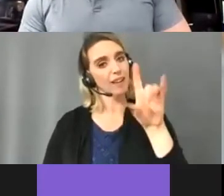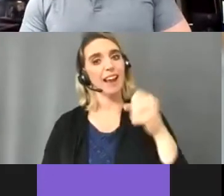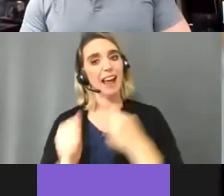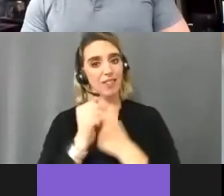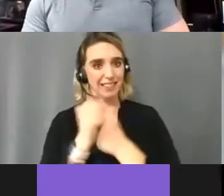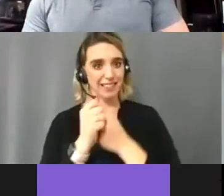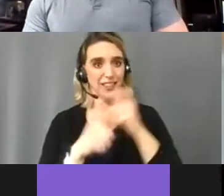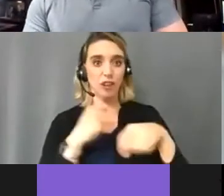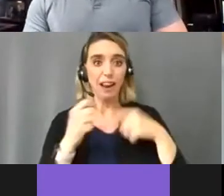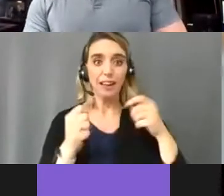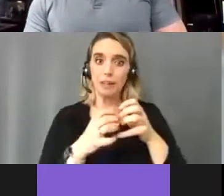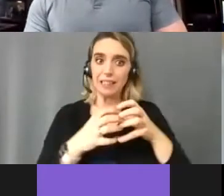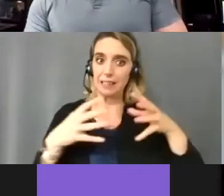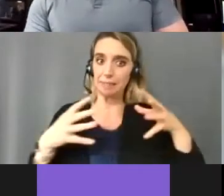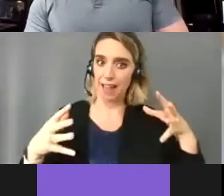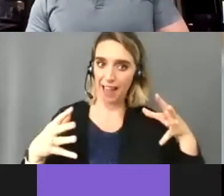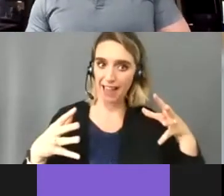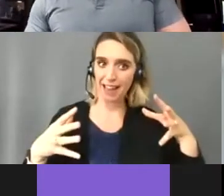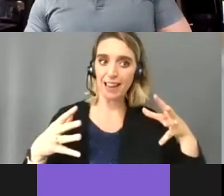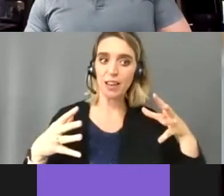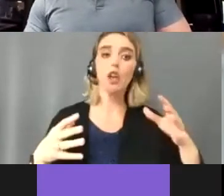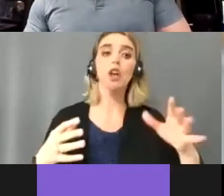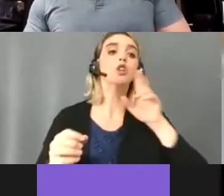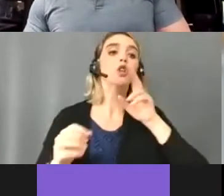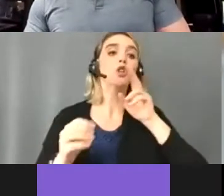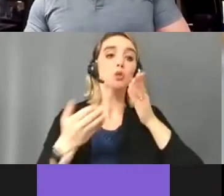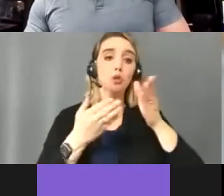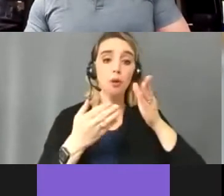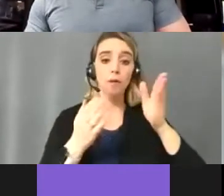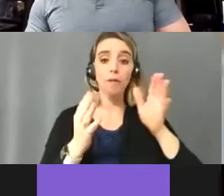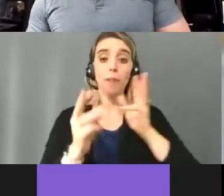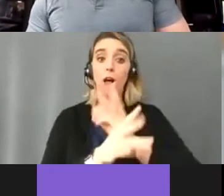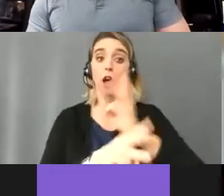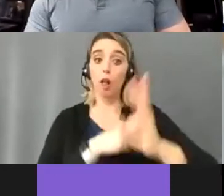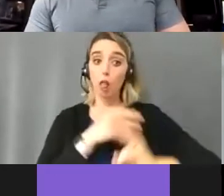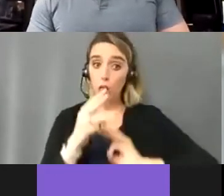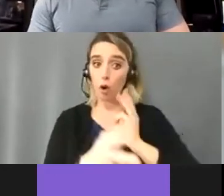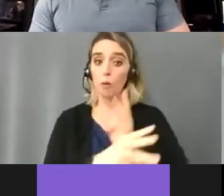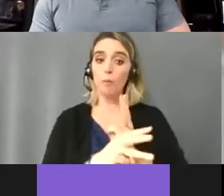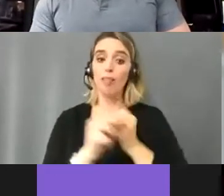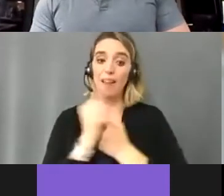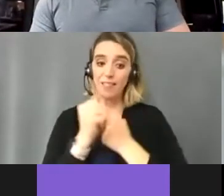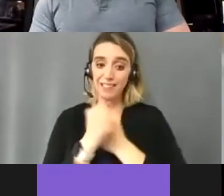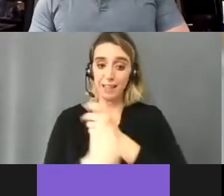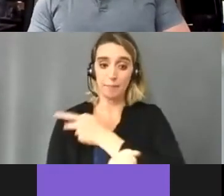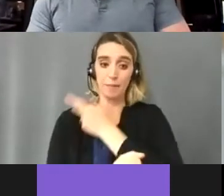to best serve the global advocacy and patient communities. So we're incredibly excited about that.